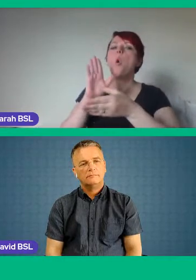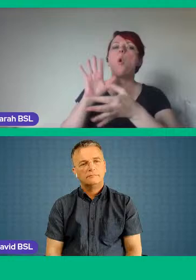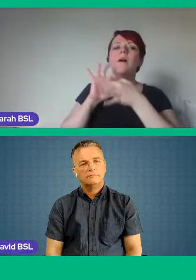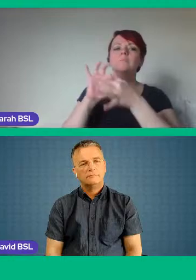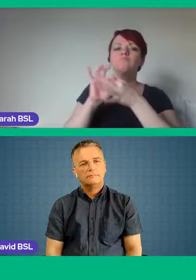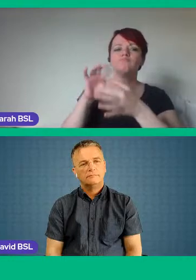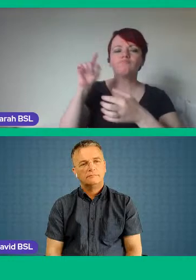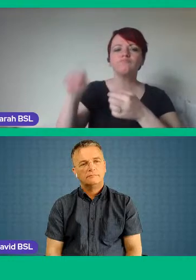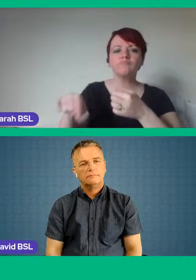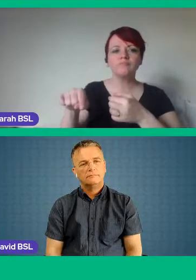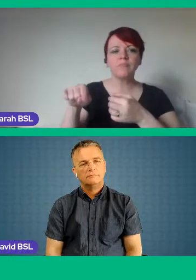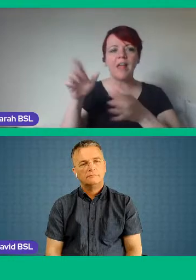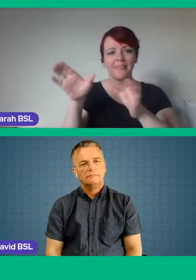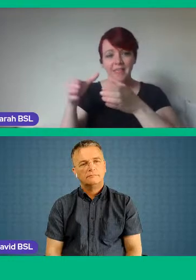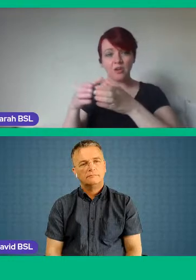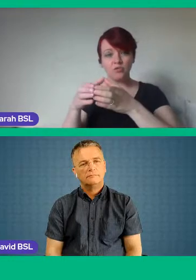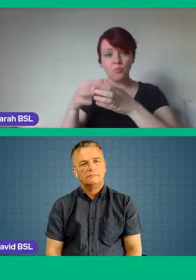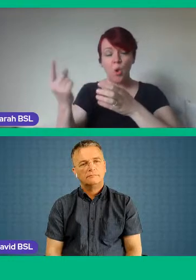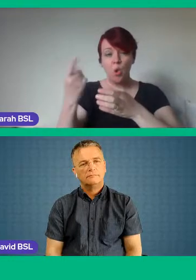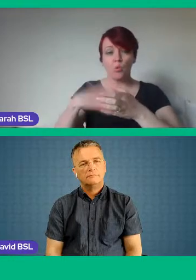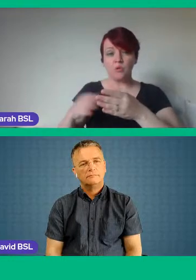collaborate with,